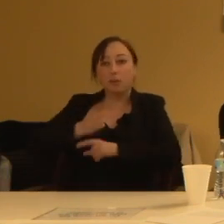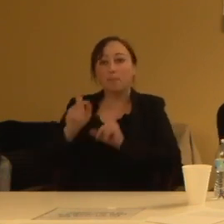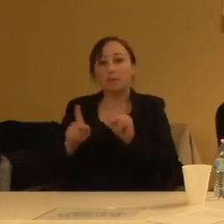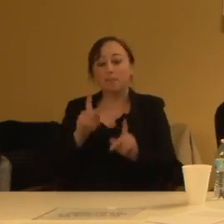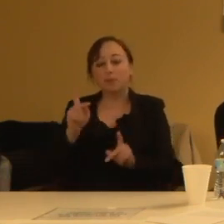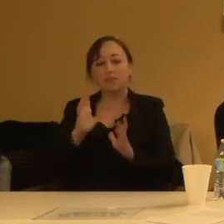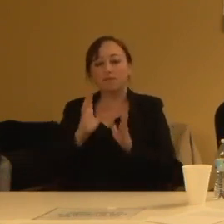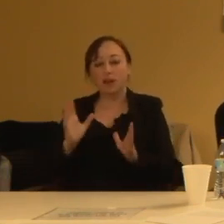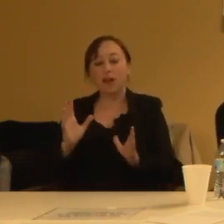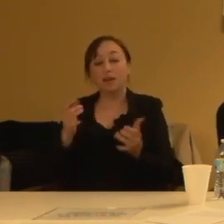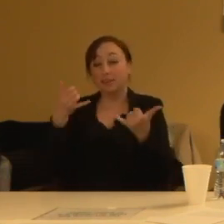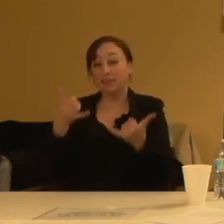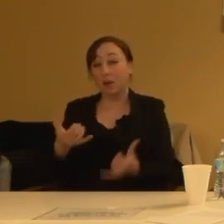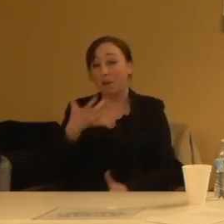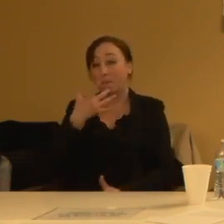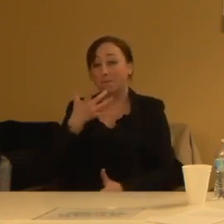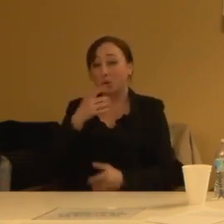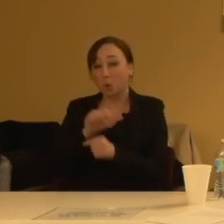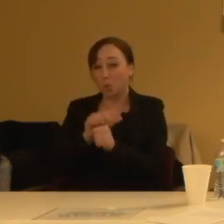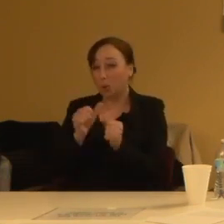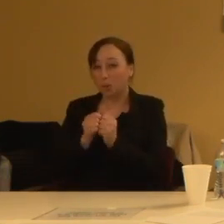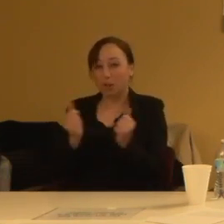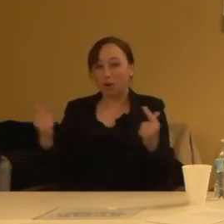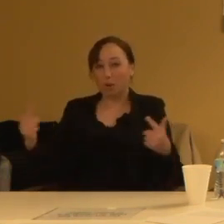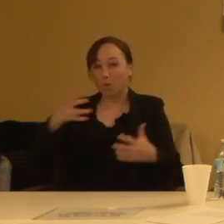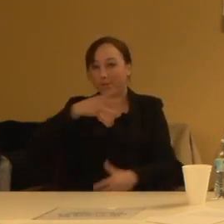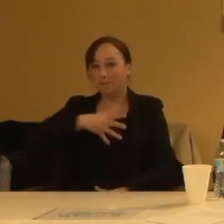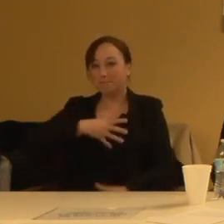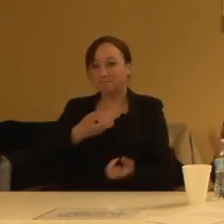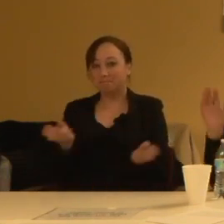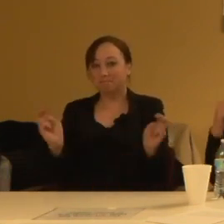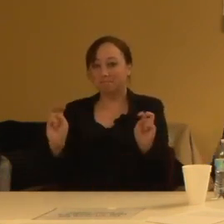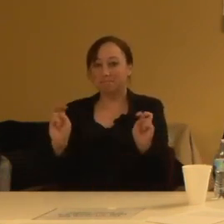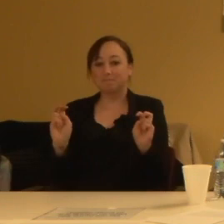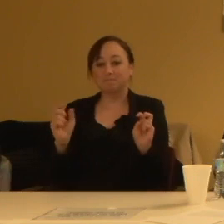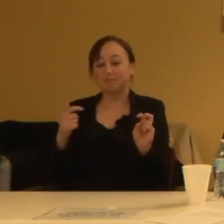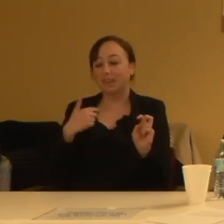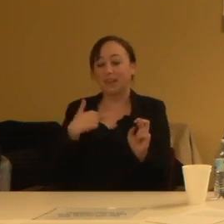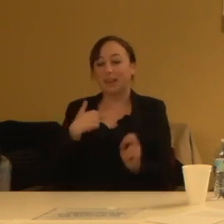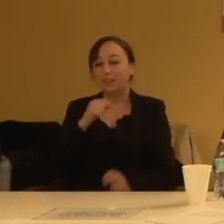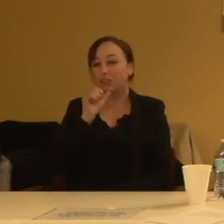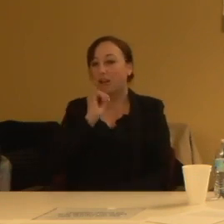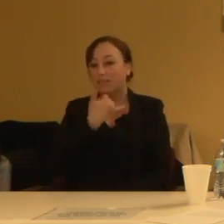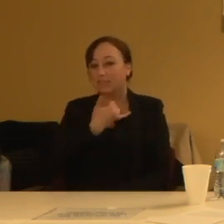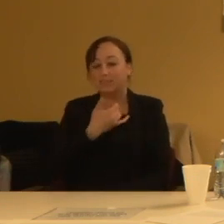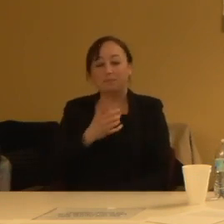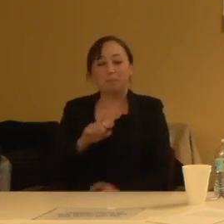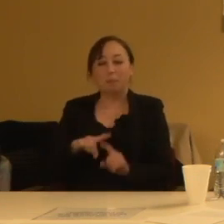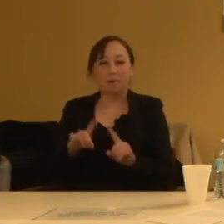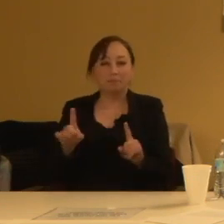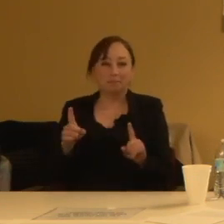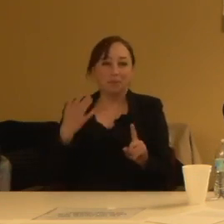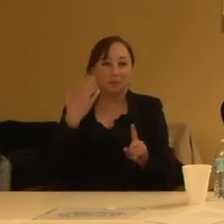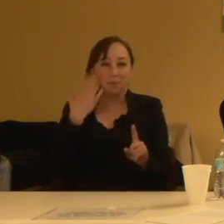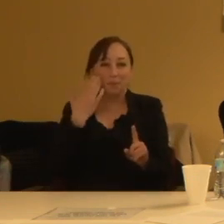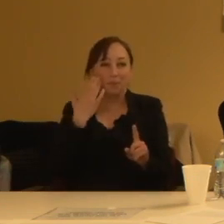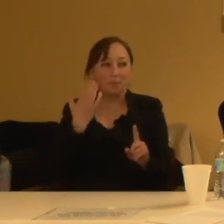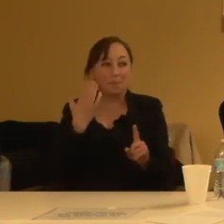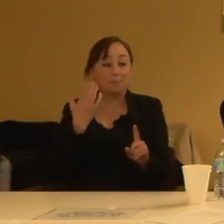I work with all women now though, I think, 'cause you know, I think that's not an accident. Like at a certain point I was like, "Ugh, ugh." You know, and that's too bad.